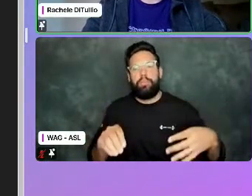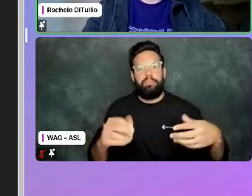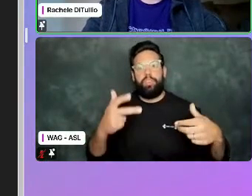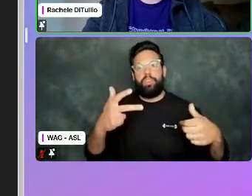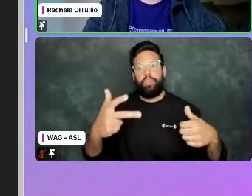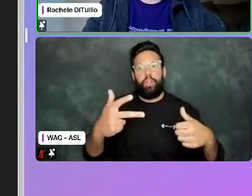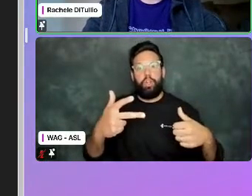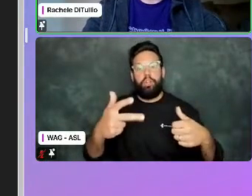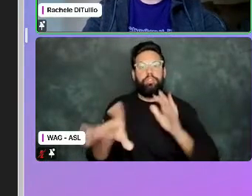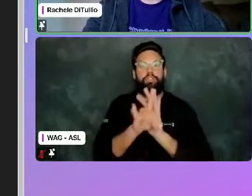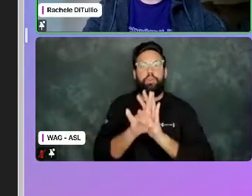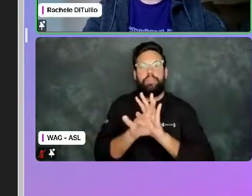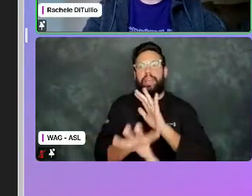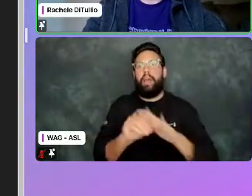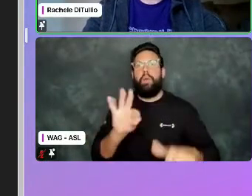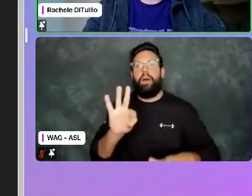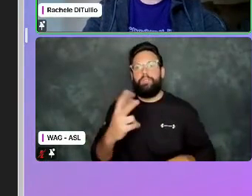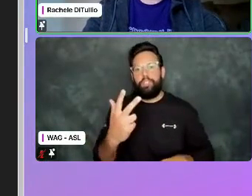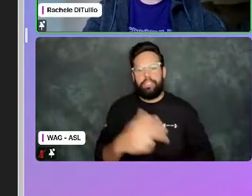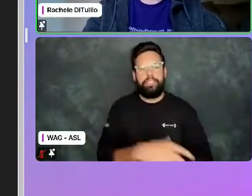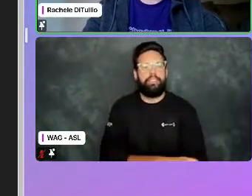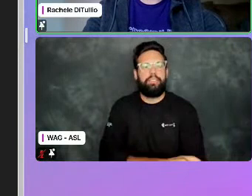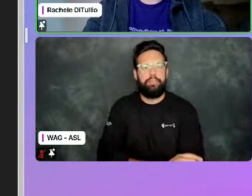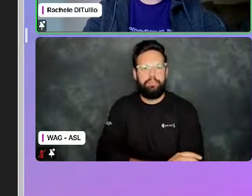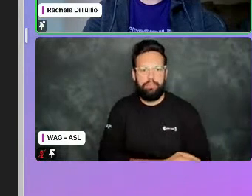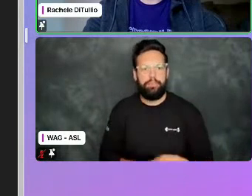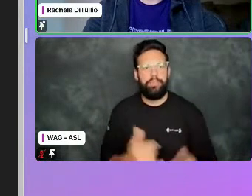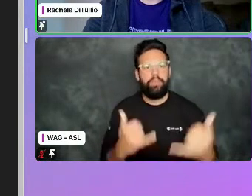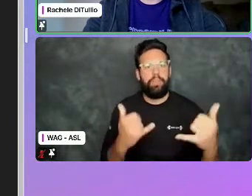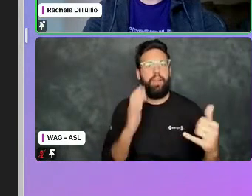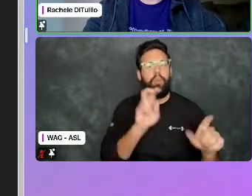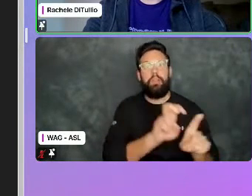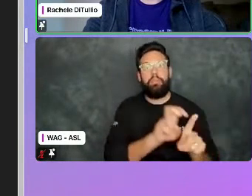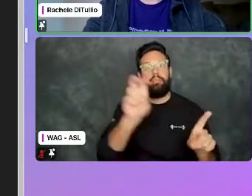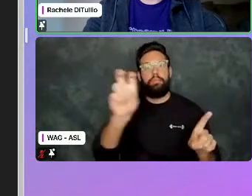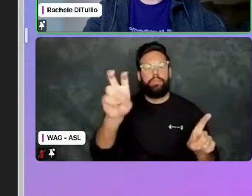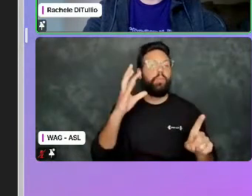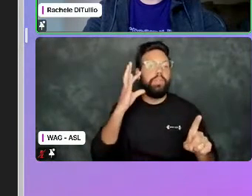Yes, radio button check two of three. No, radio button check three of. Peerk